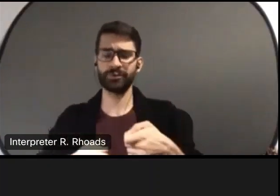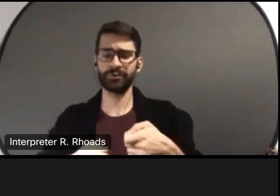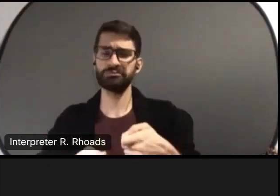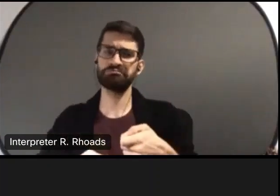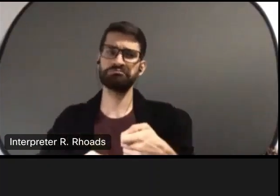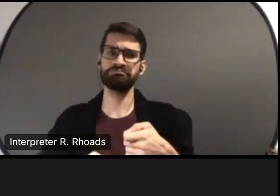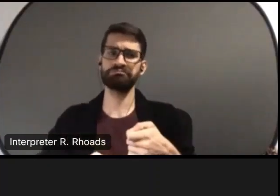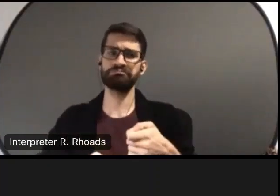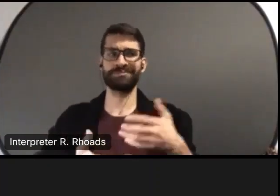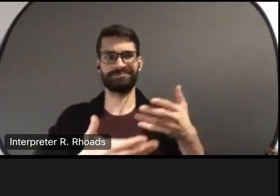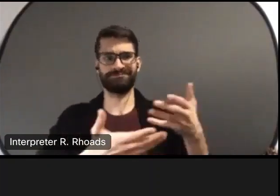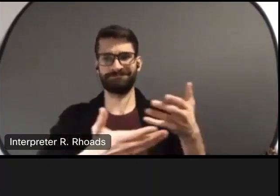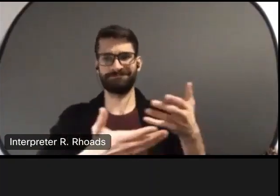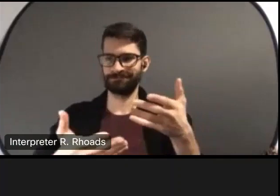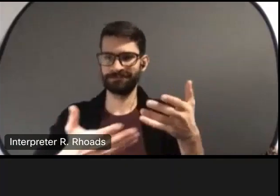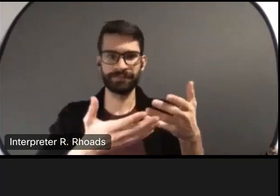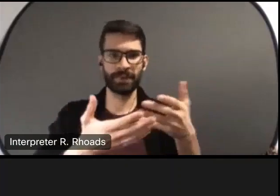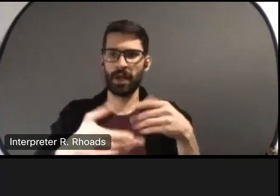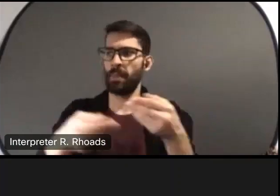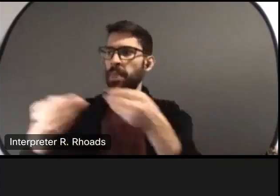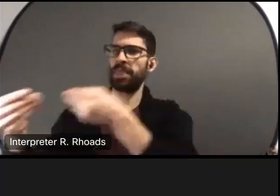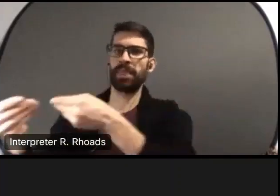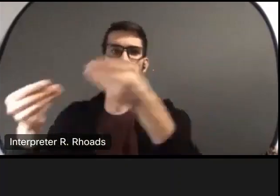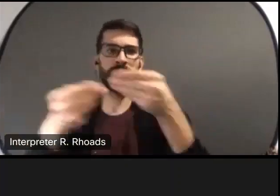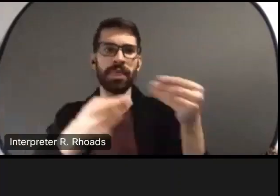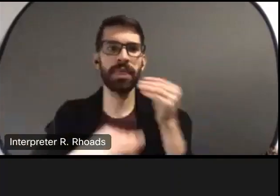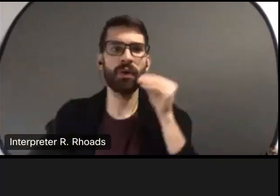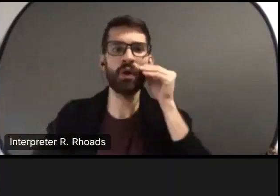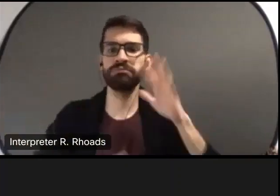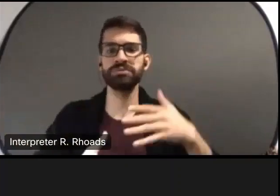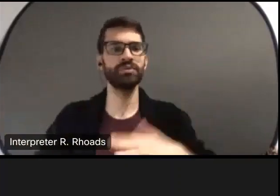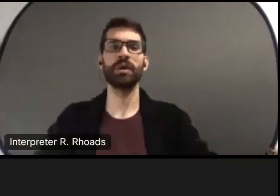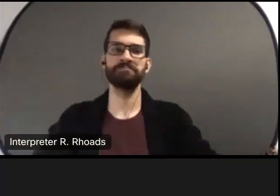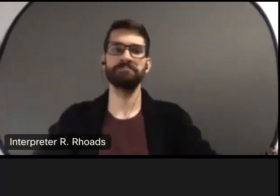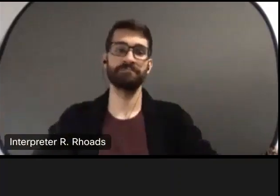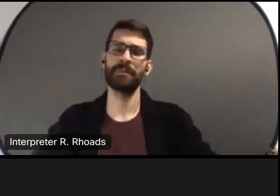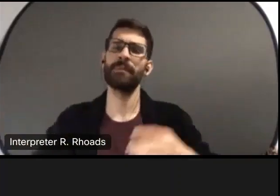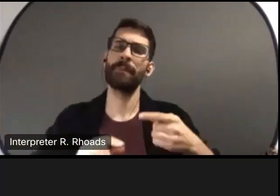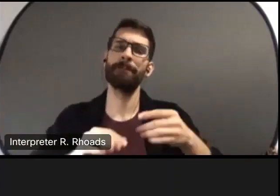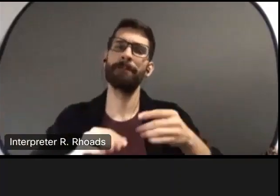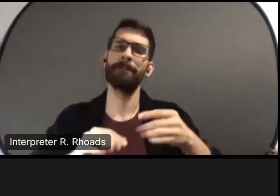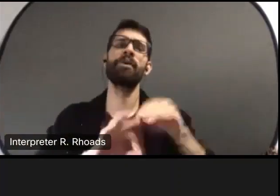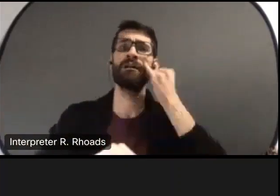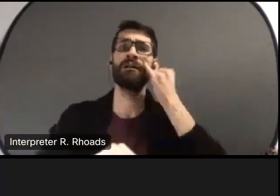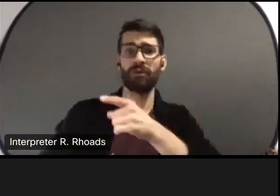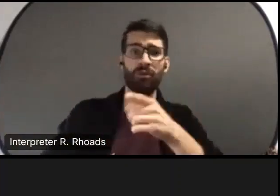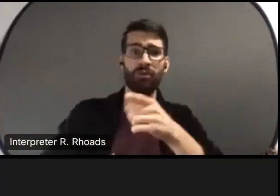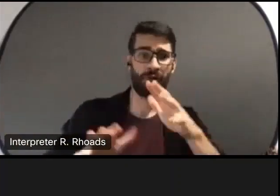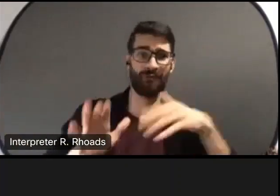useful if you do have a Website to post your ... [to] organize it in such a way where all of your